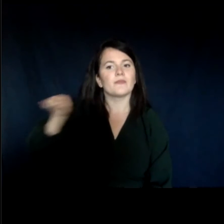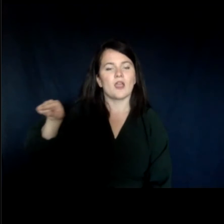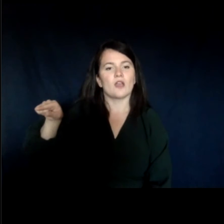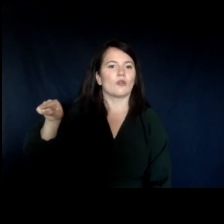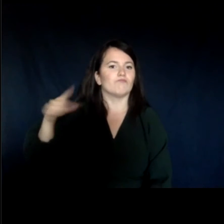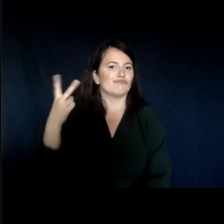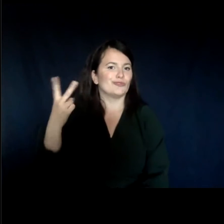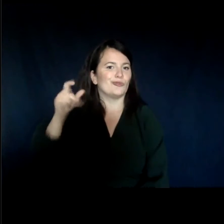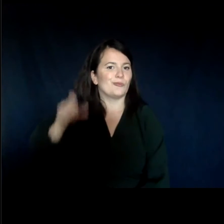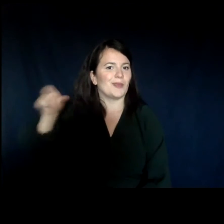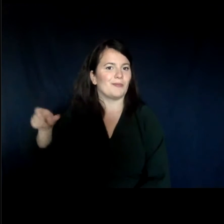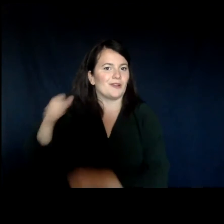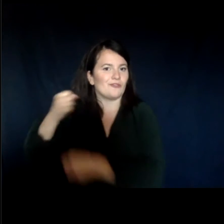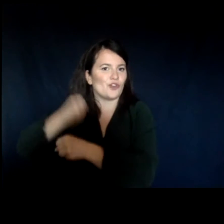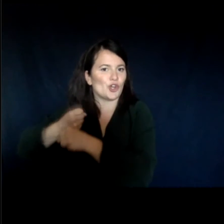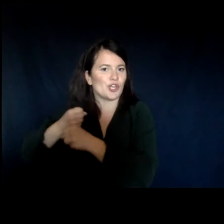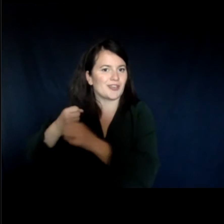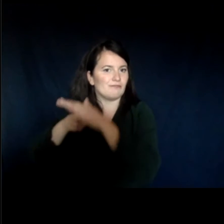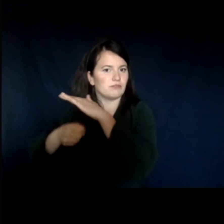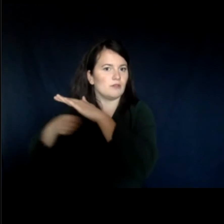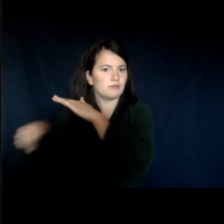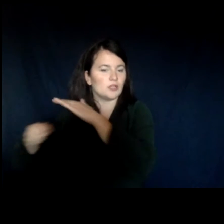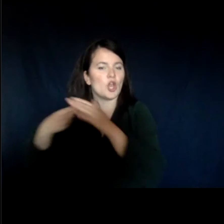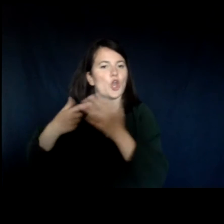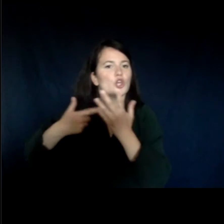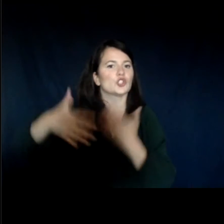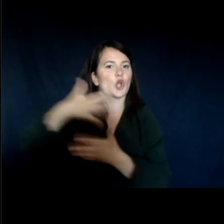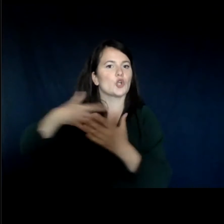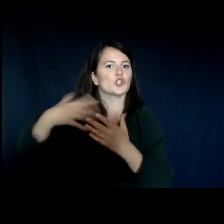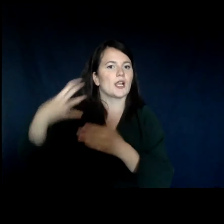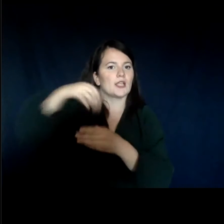One of social inclusion and one of youth employment.